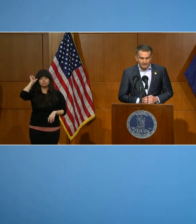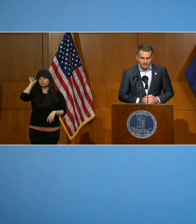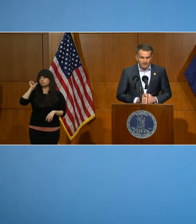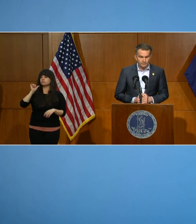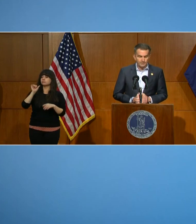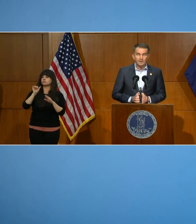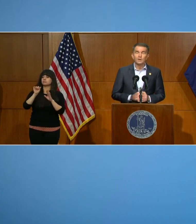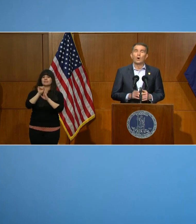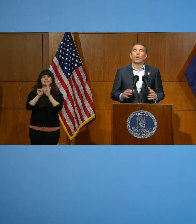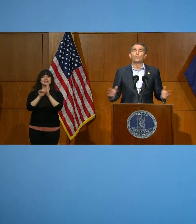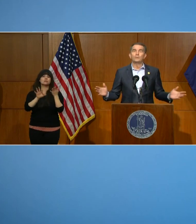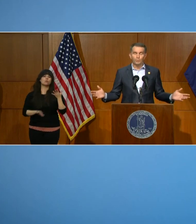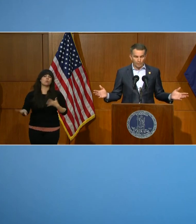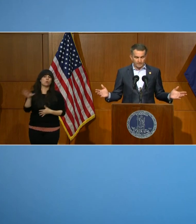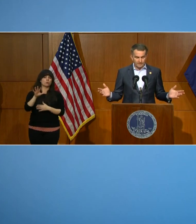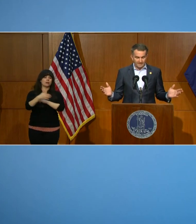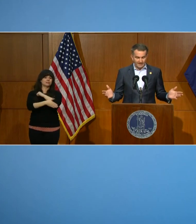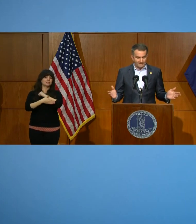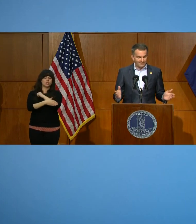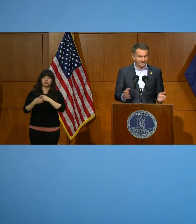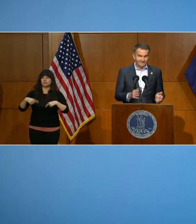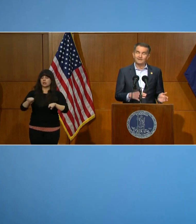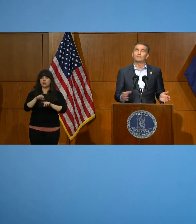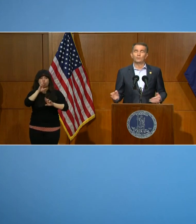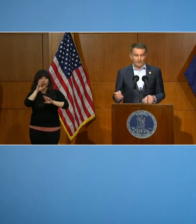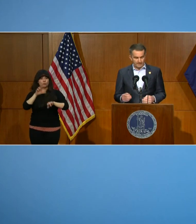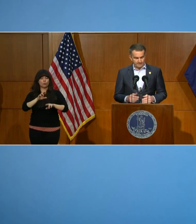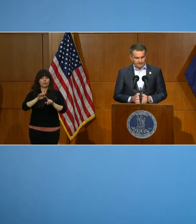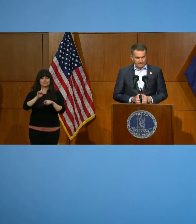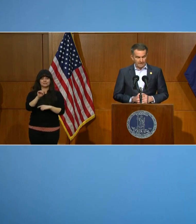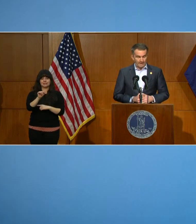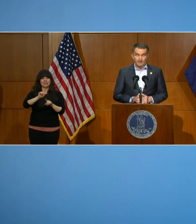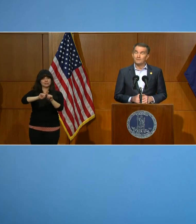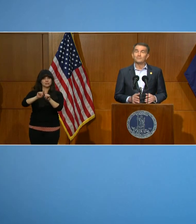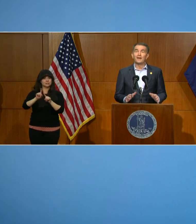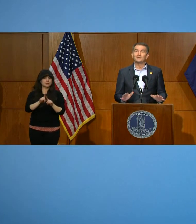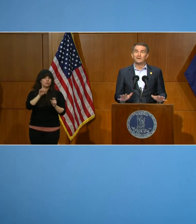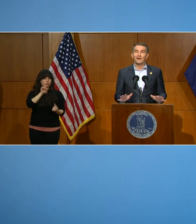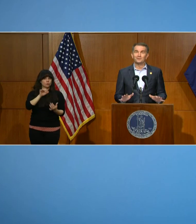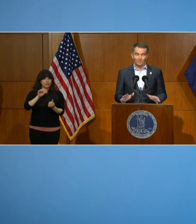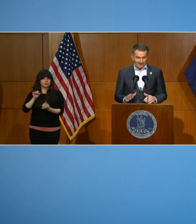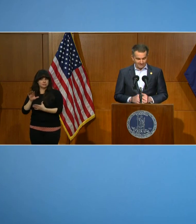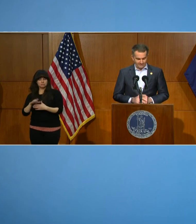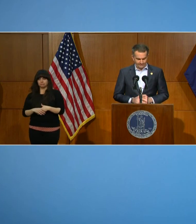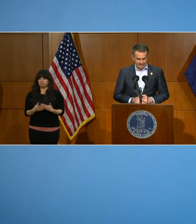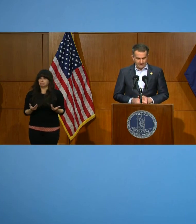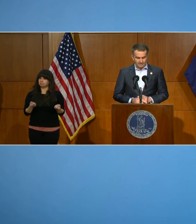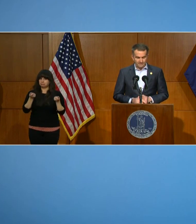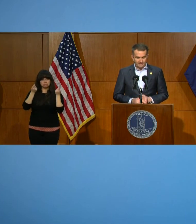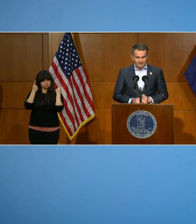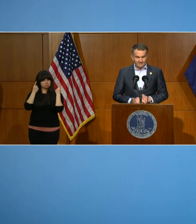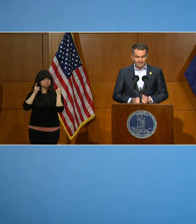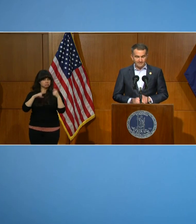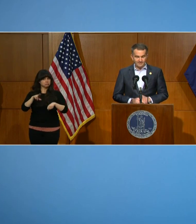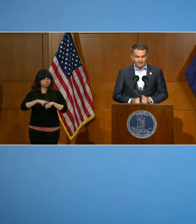THIS WITH THE GOVERNORS YESTERDAY, TOO. STATES AROUND THE COUNTRY ARE REPORTING DATA